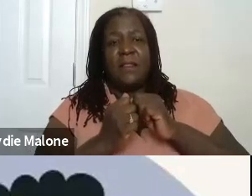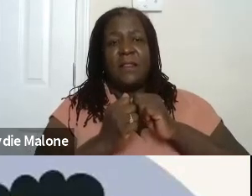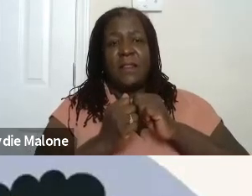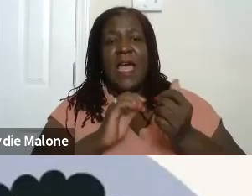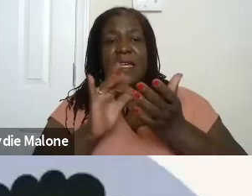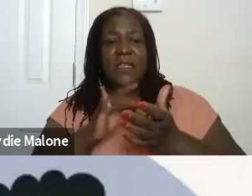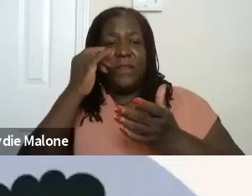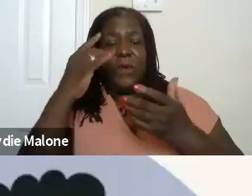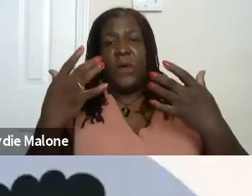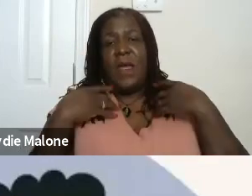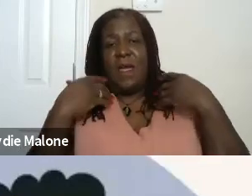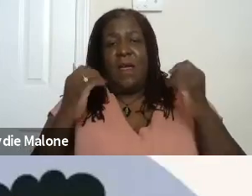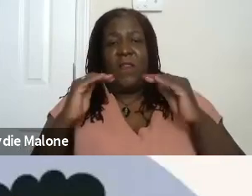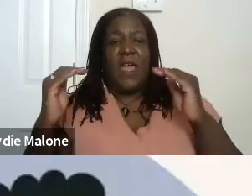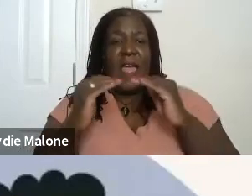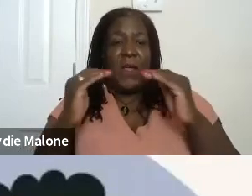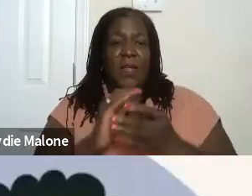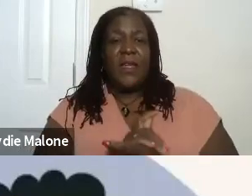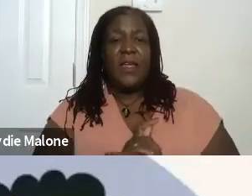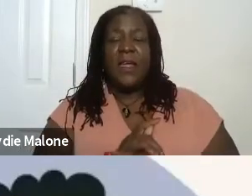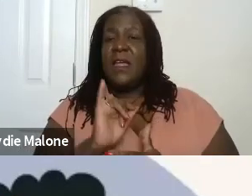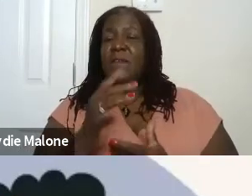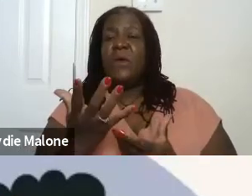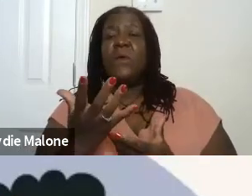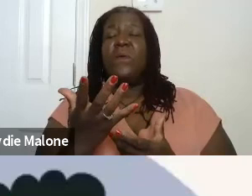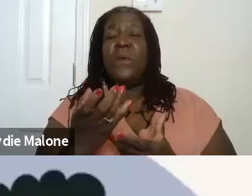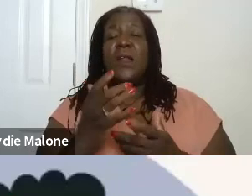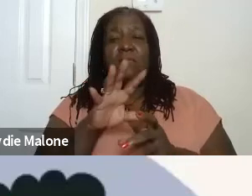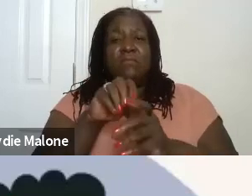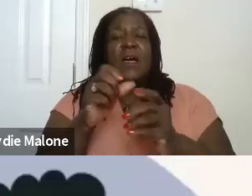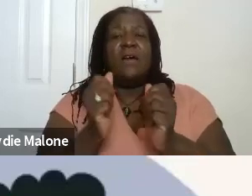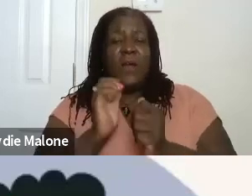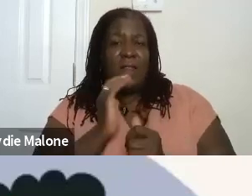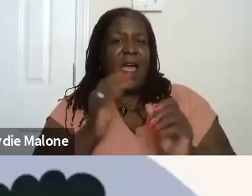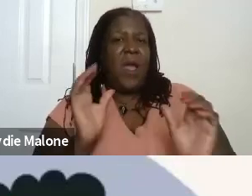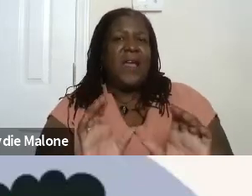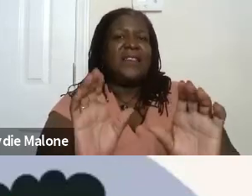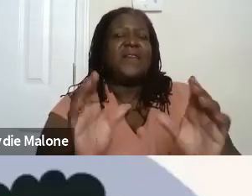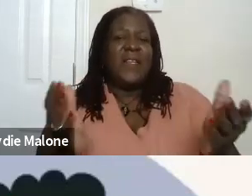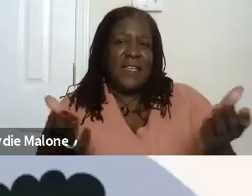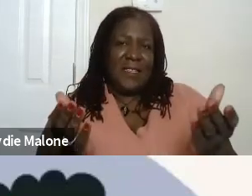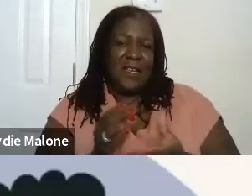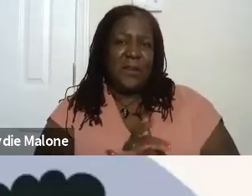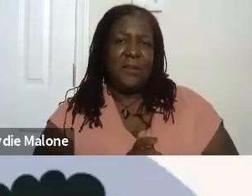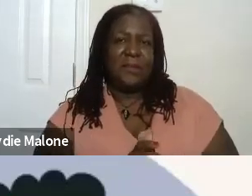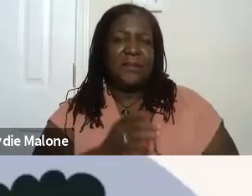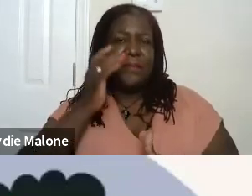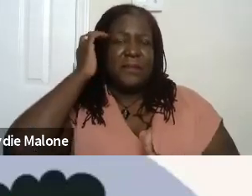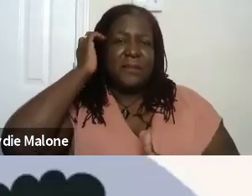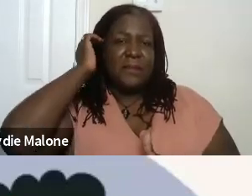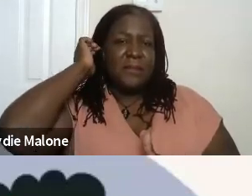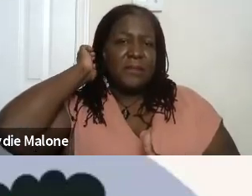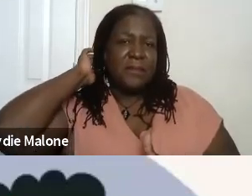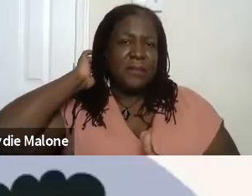in some of the activities we're doing here in the state of Indiana and the wider region